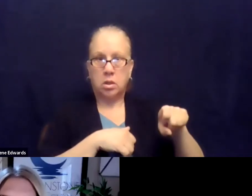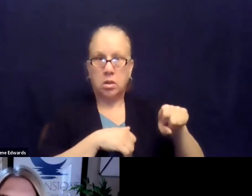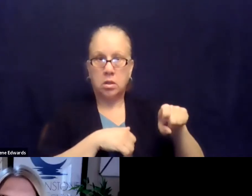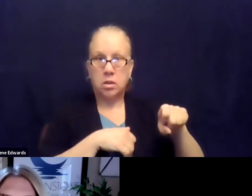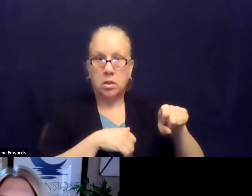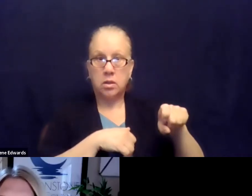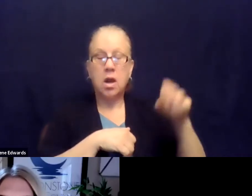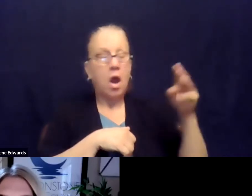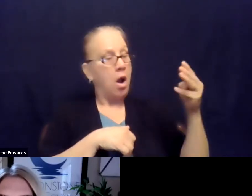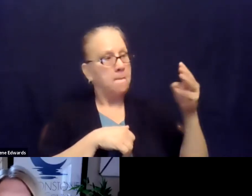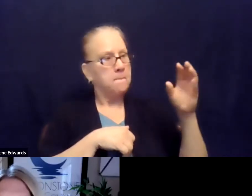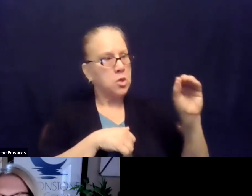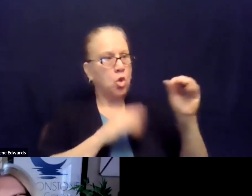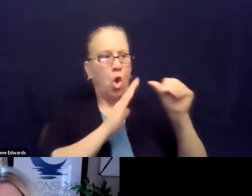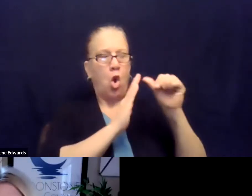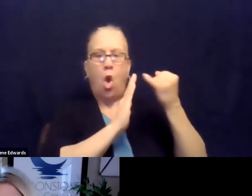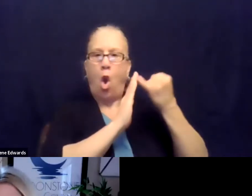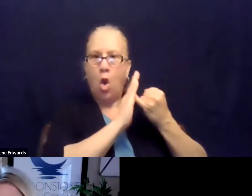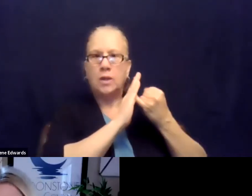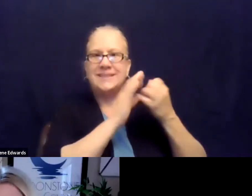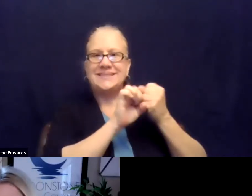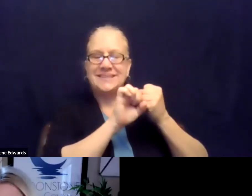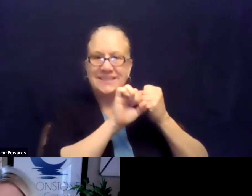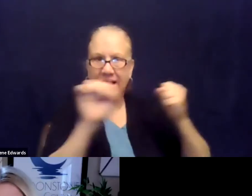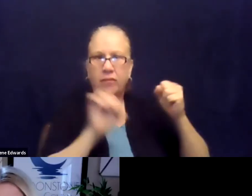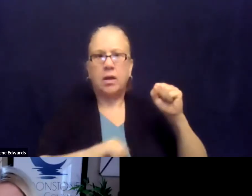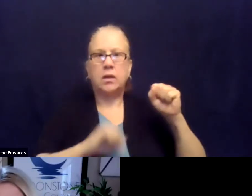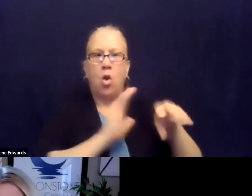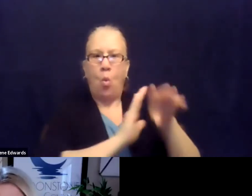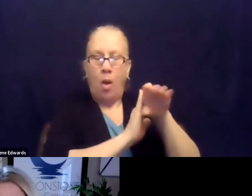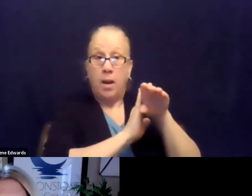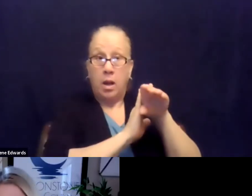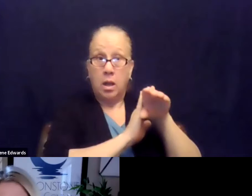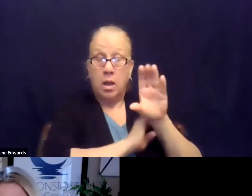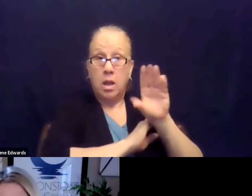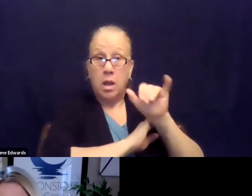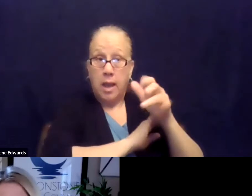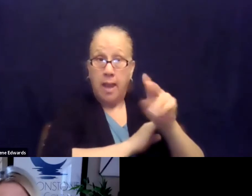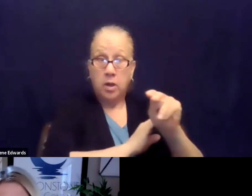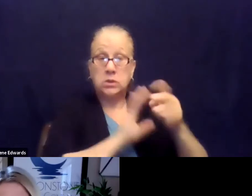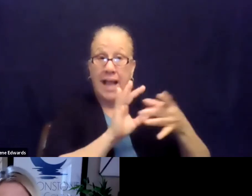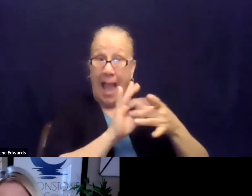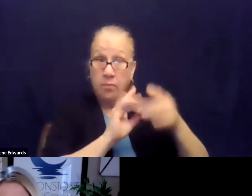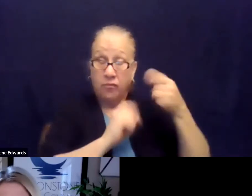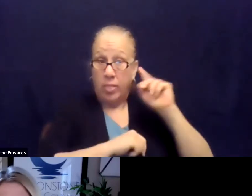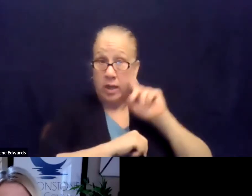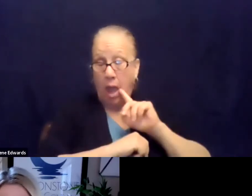arts safe webinar recordings captioned? -- Yes, they are all captioned and there